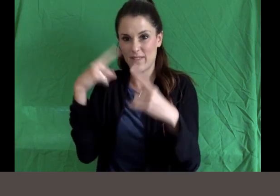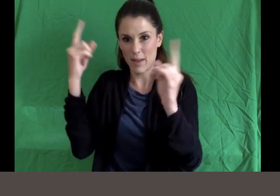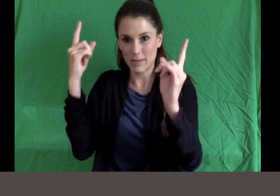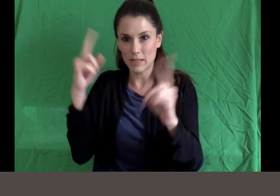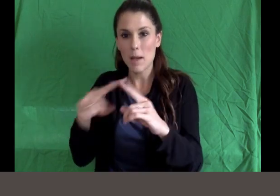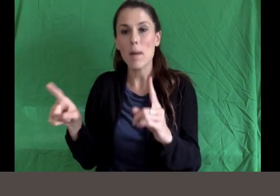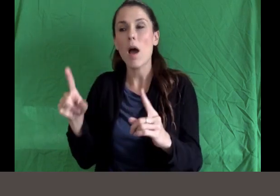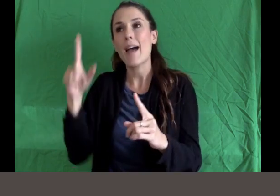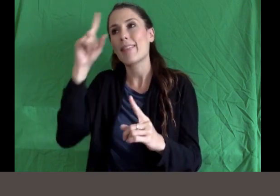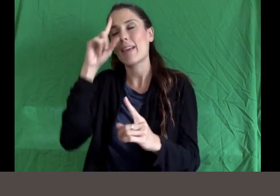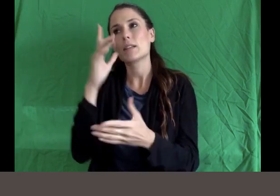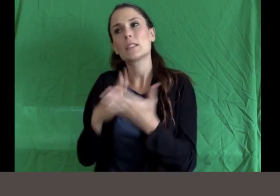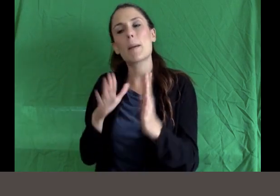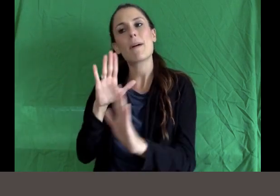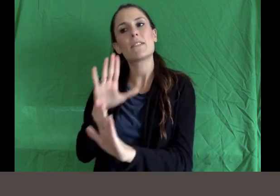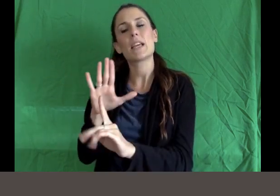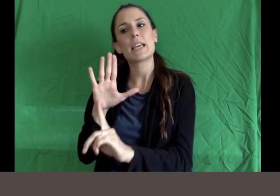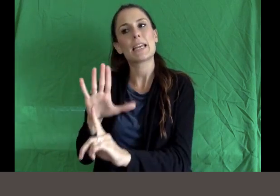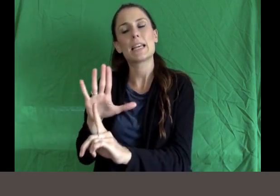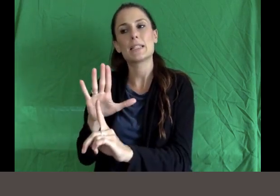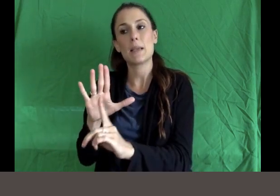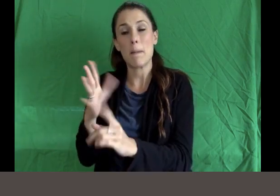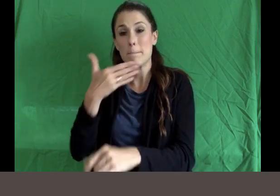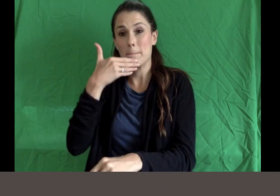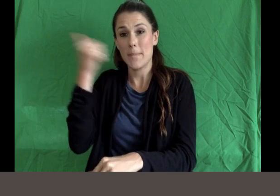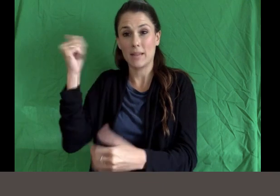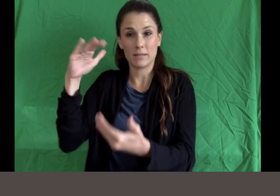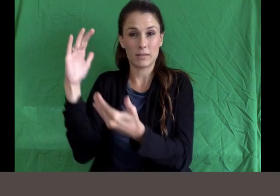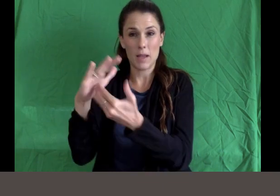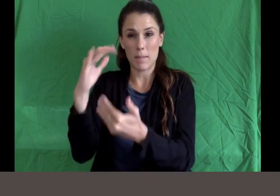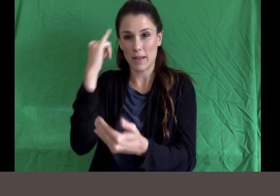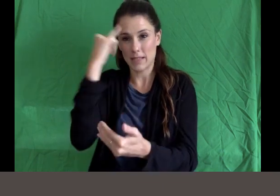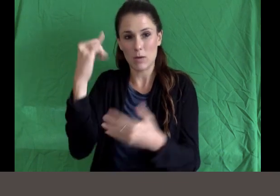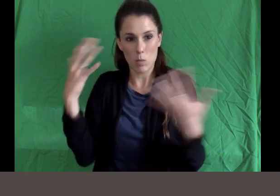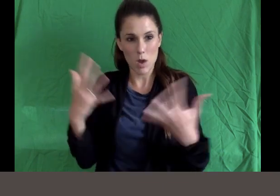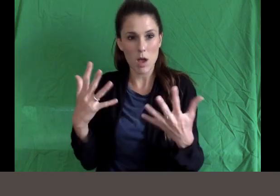of his most convincing and best ideas are that of graphical integrity.